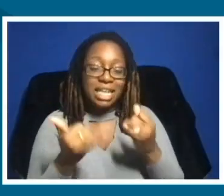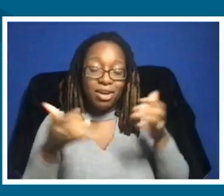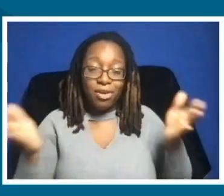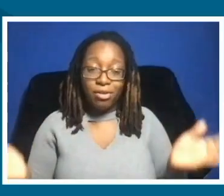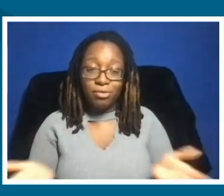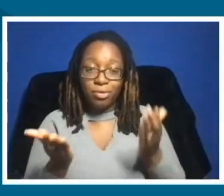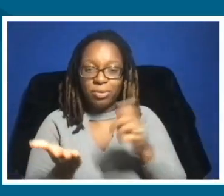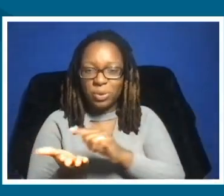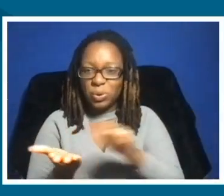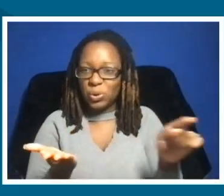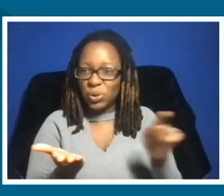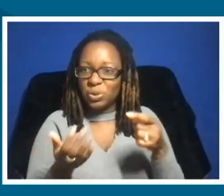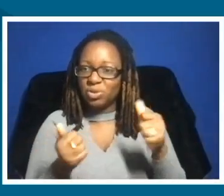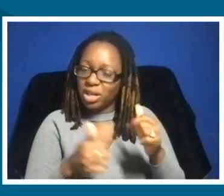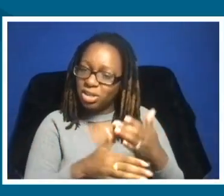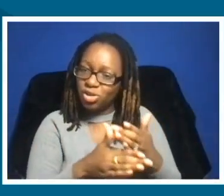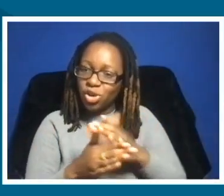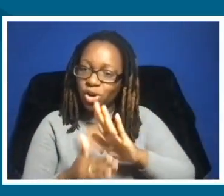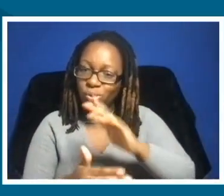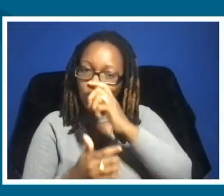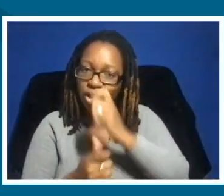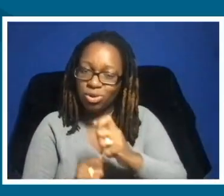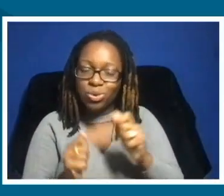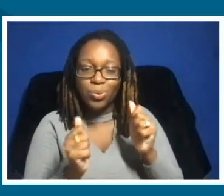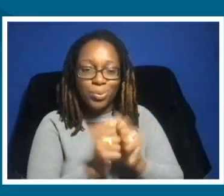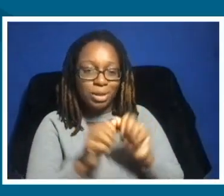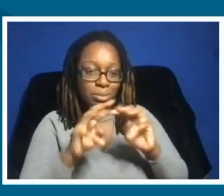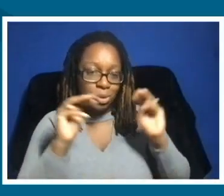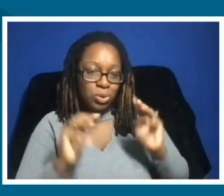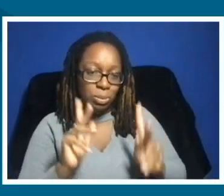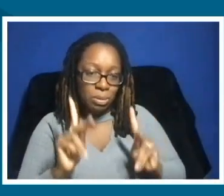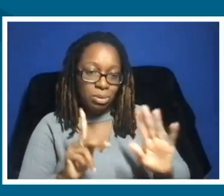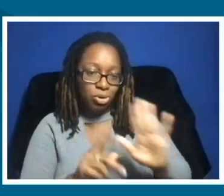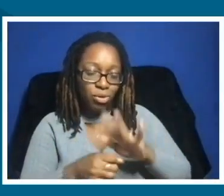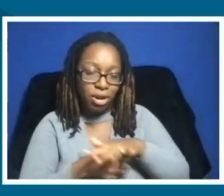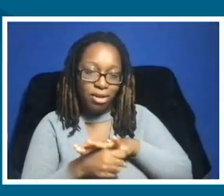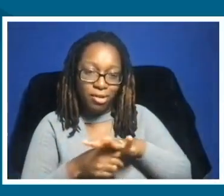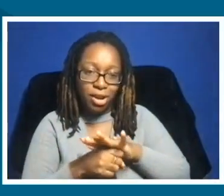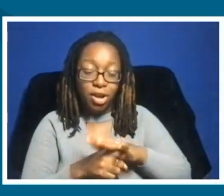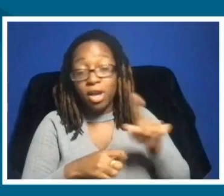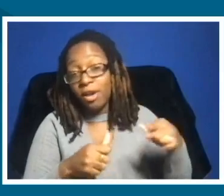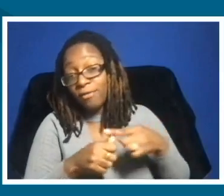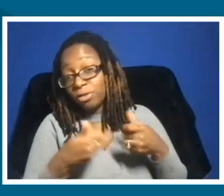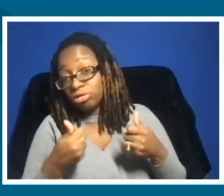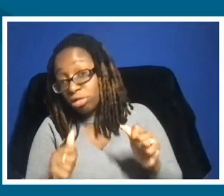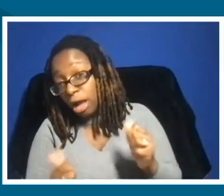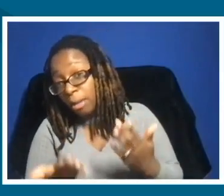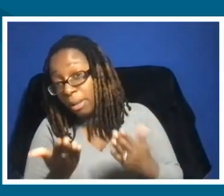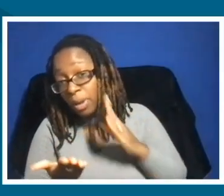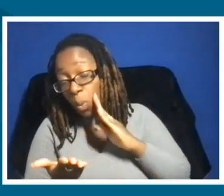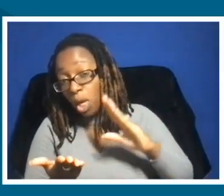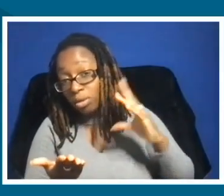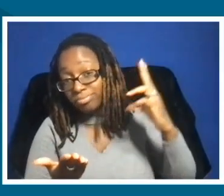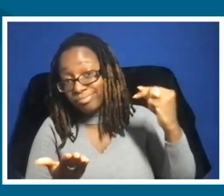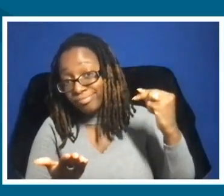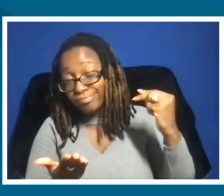is to share your interests with the museum folks who are in your area your first try but your interests might not